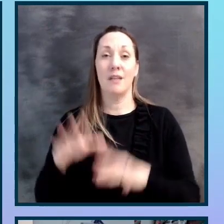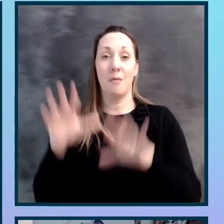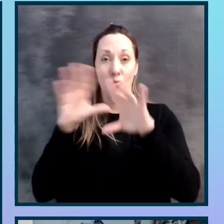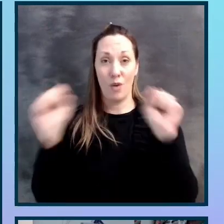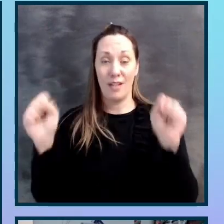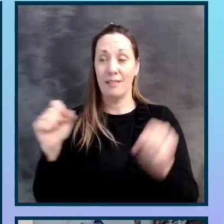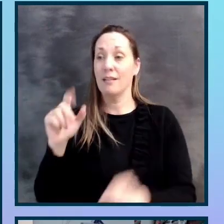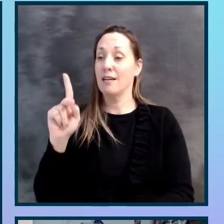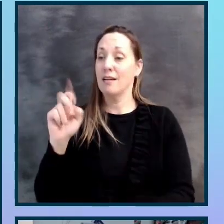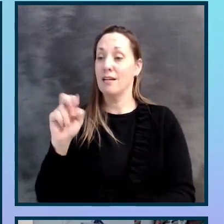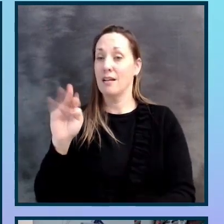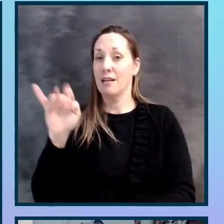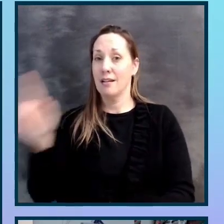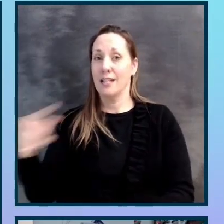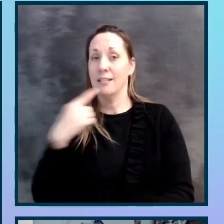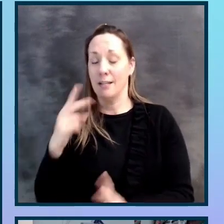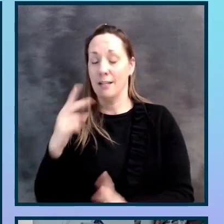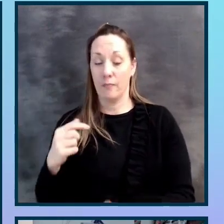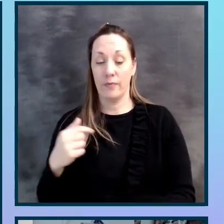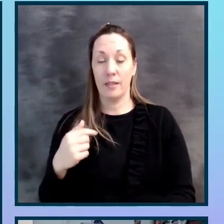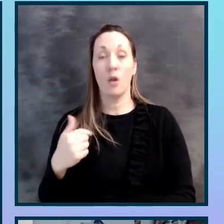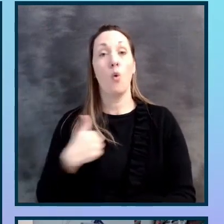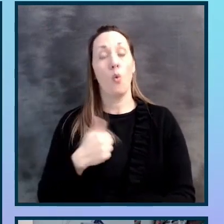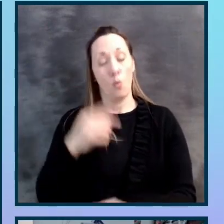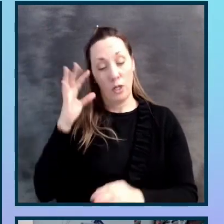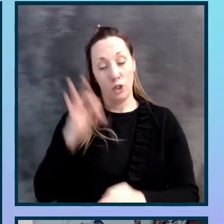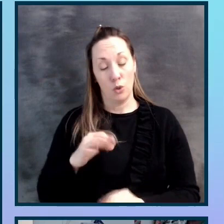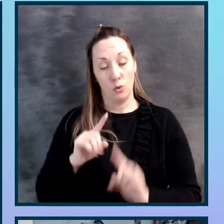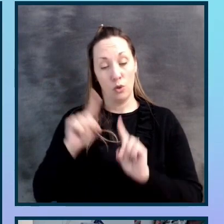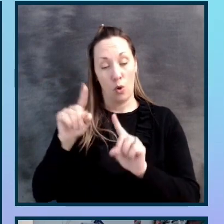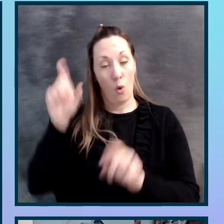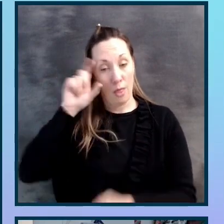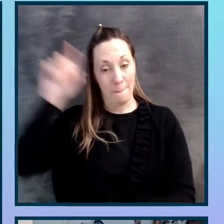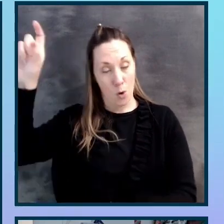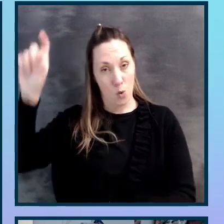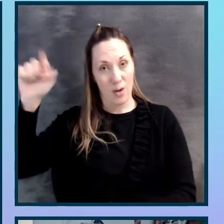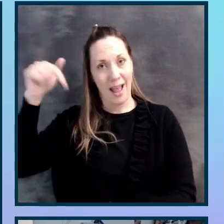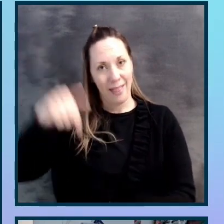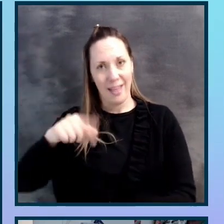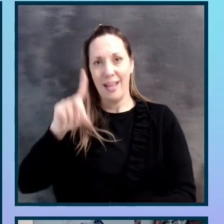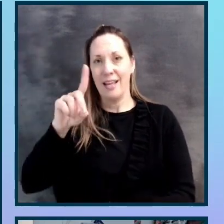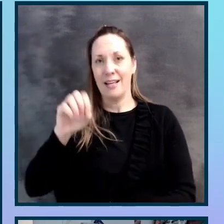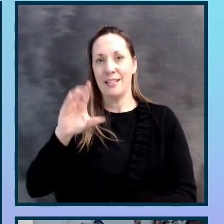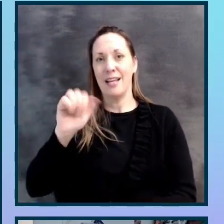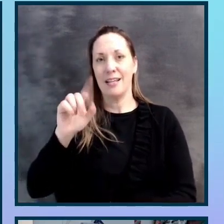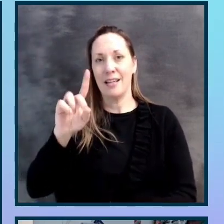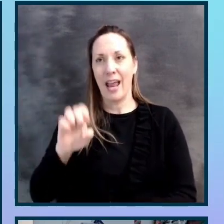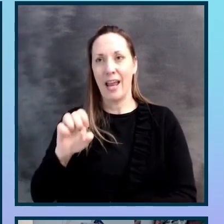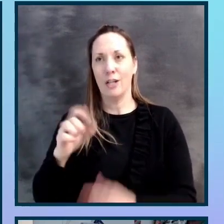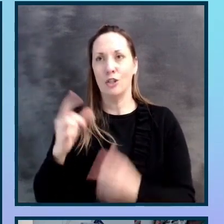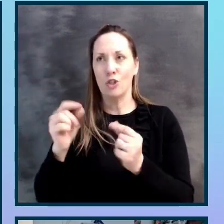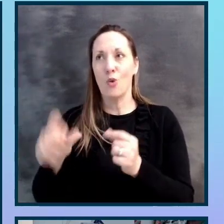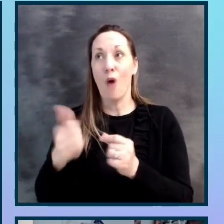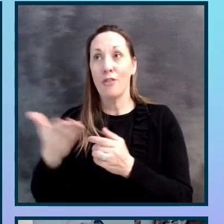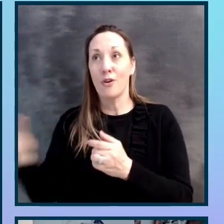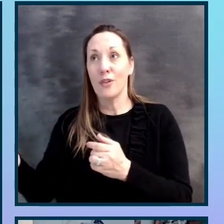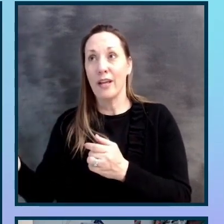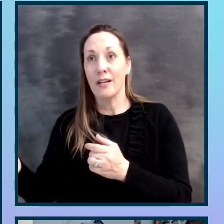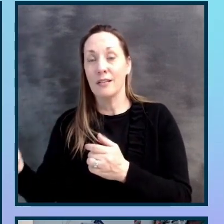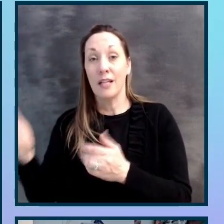"We will go to the moon," or we, excuse me, "We choose to go to the moon in this decade and do the other things, not because they are easy,